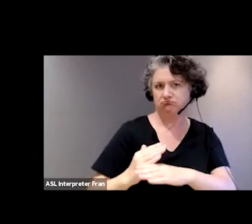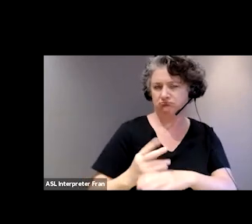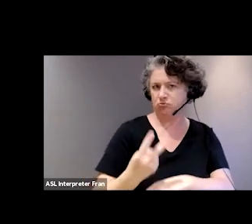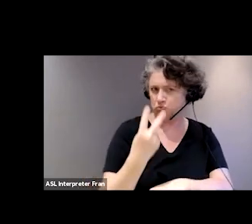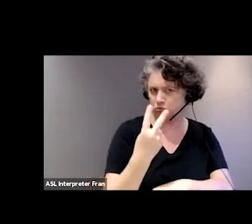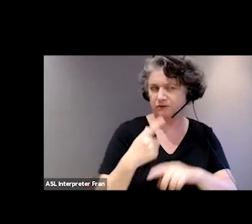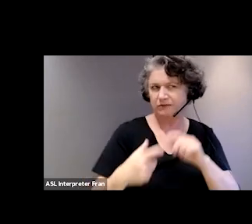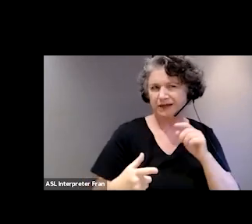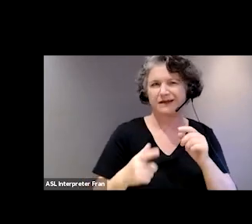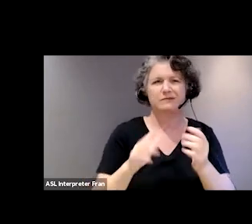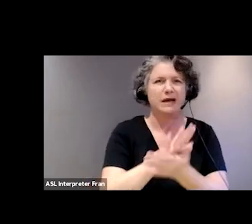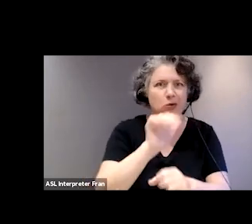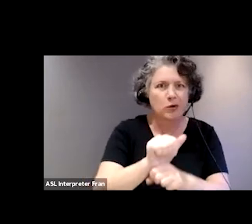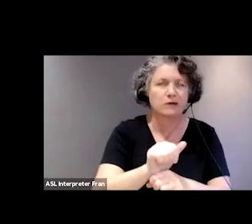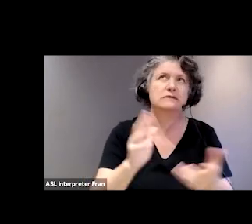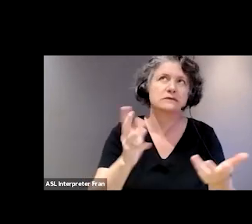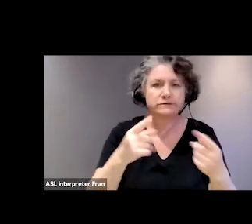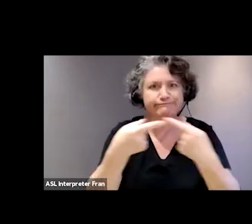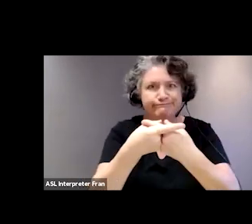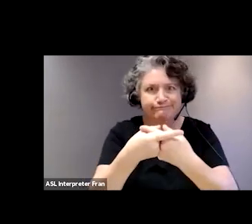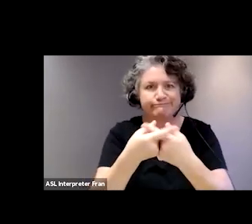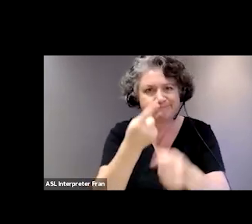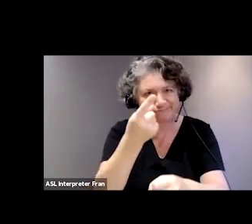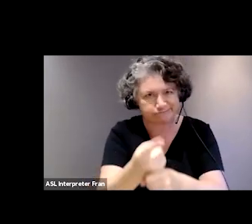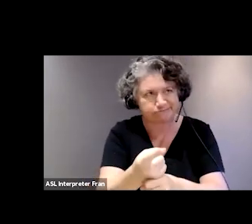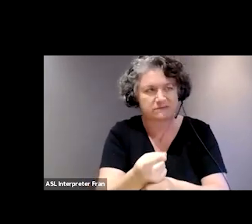administer the second dose and document it as does number two , because being documented